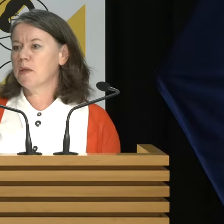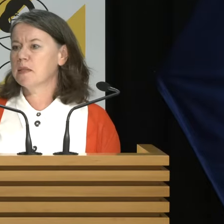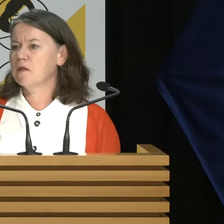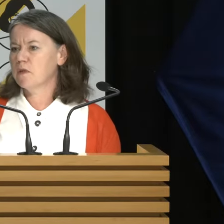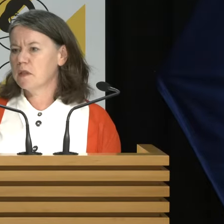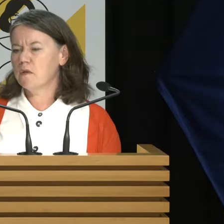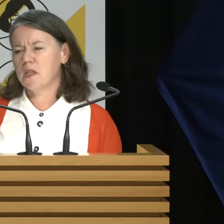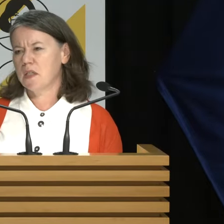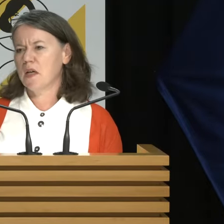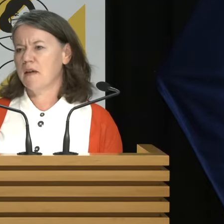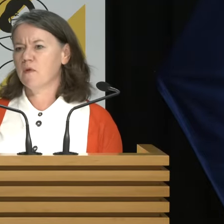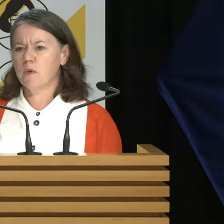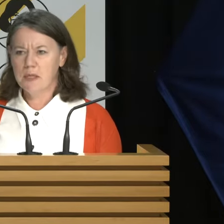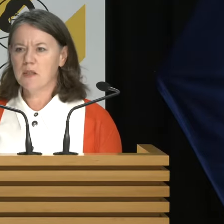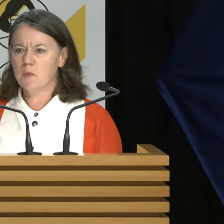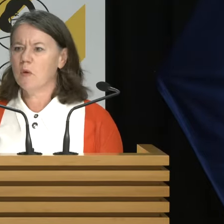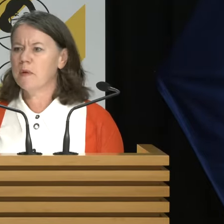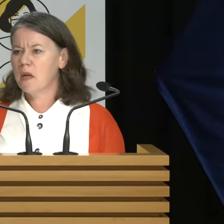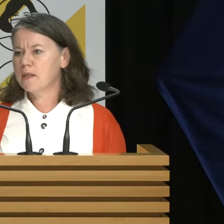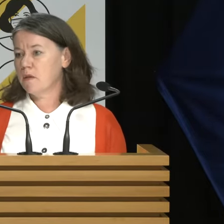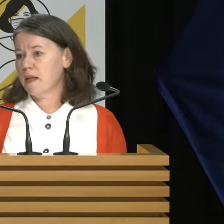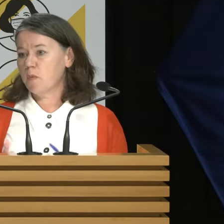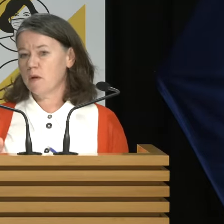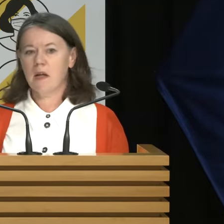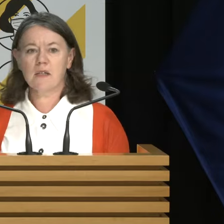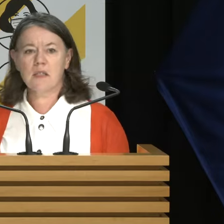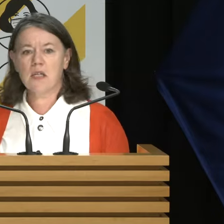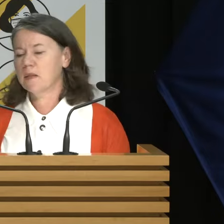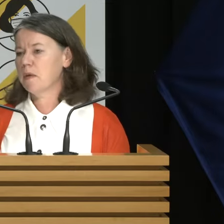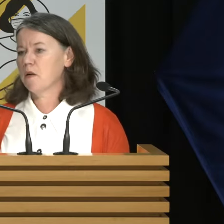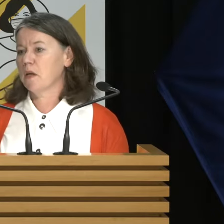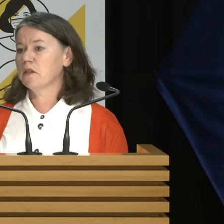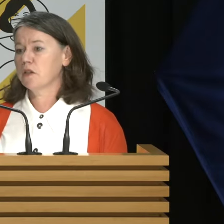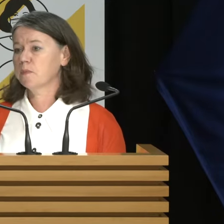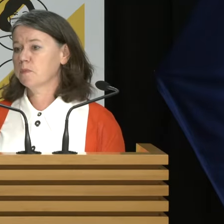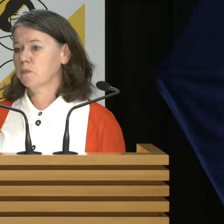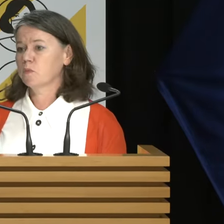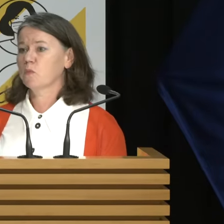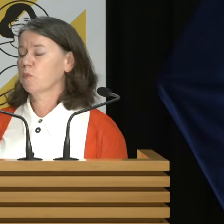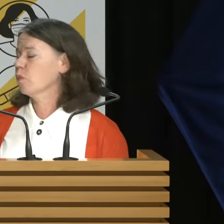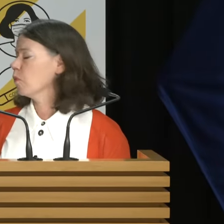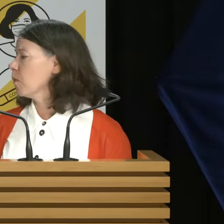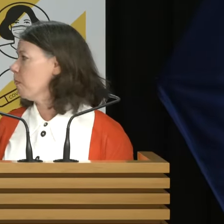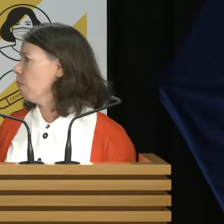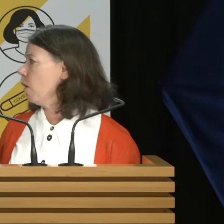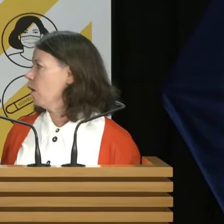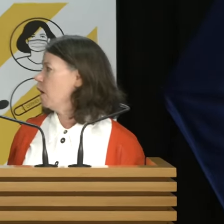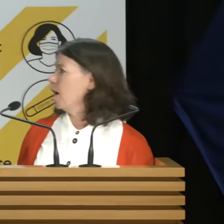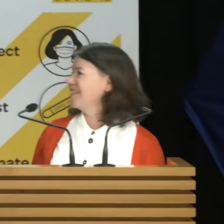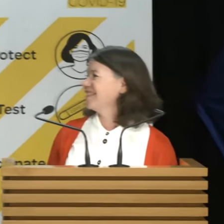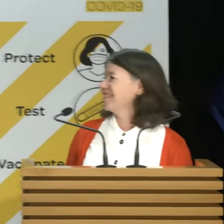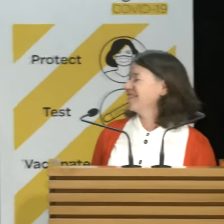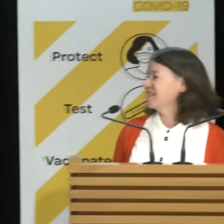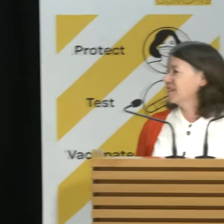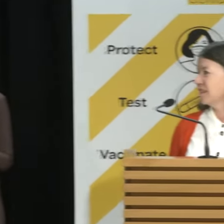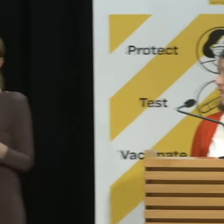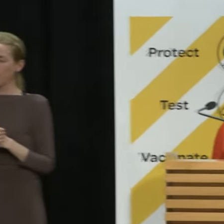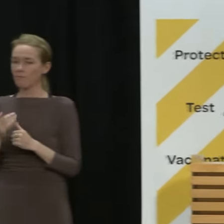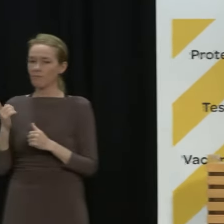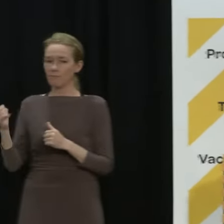it was a weak positive and that is our usual protocol. A CT value of that range can